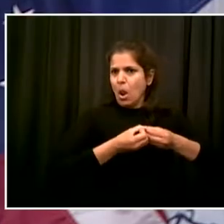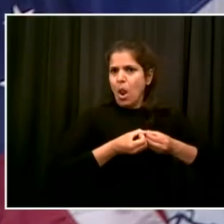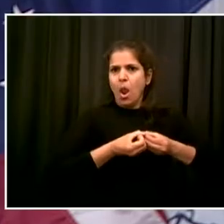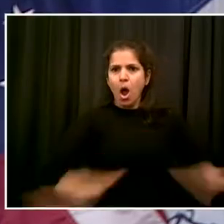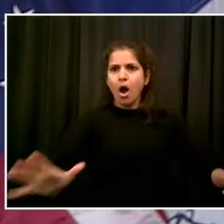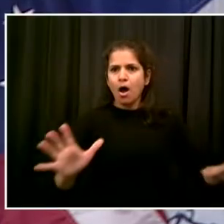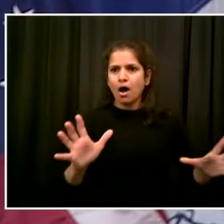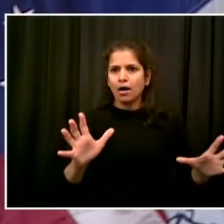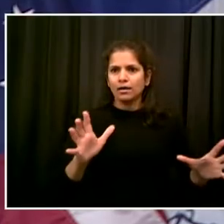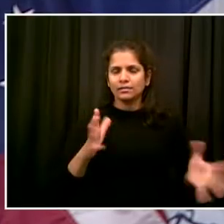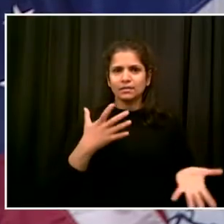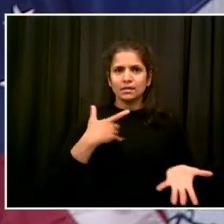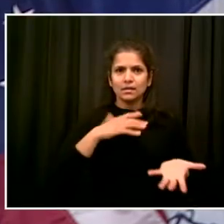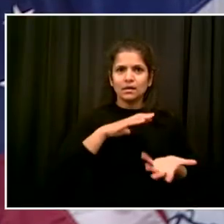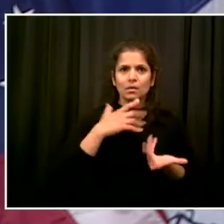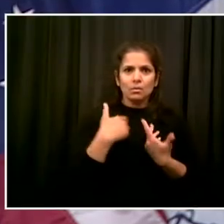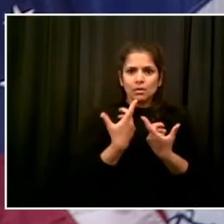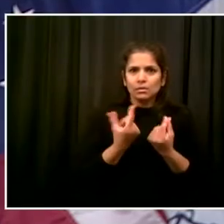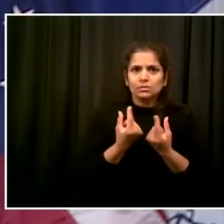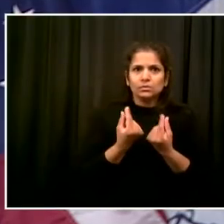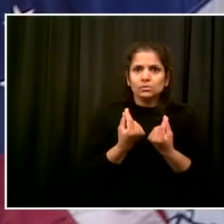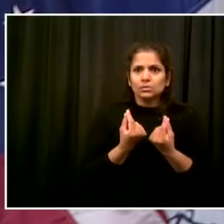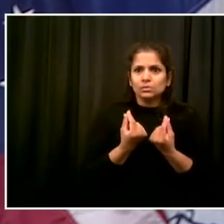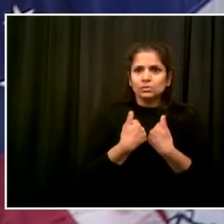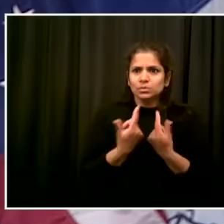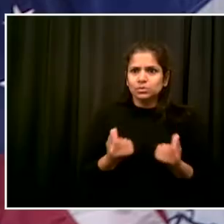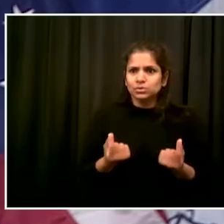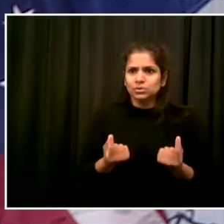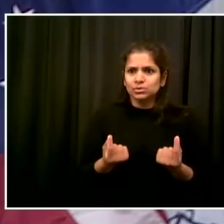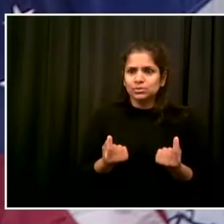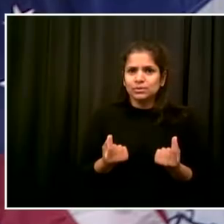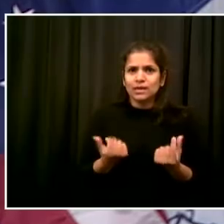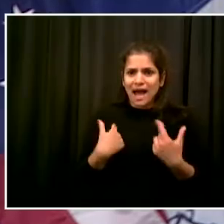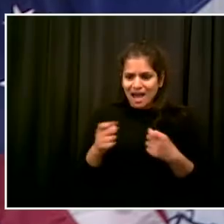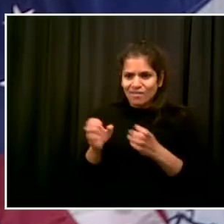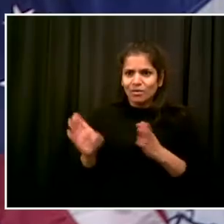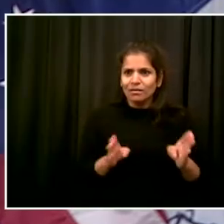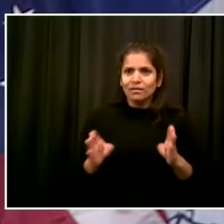YEAR AND THE NEXT. WT HAA REWE